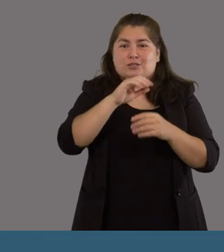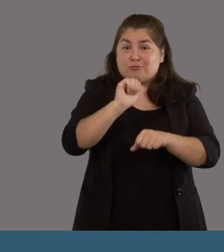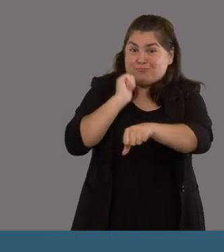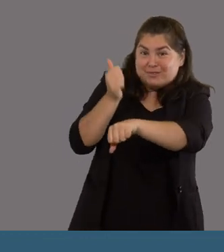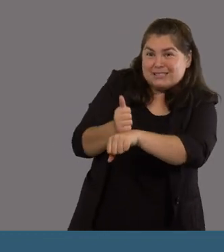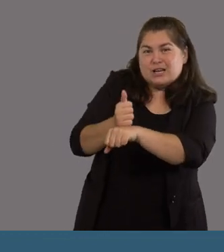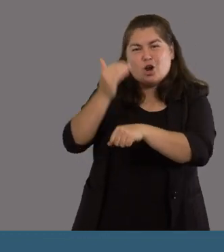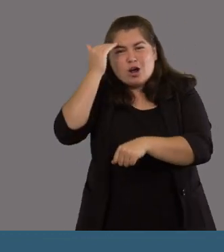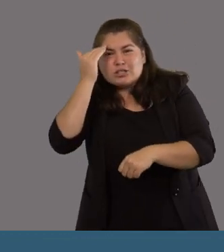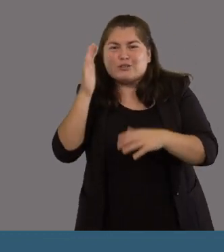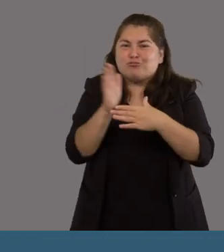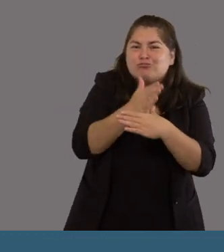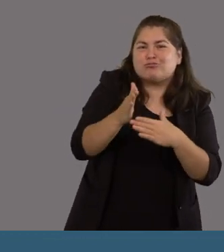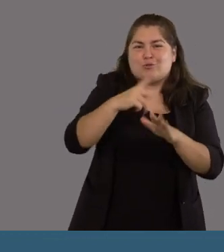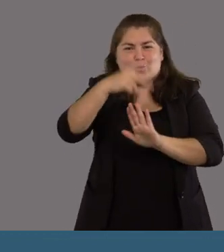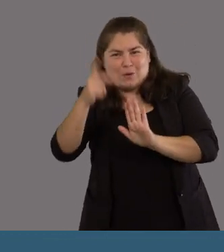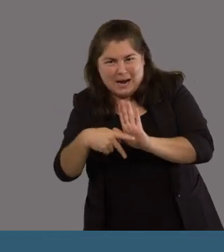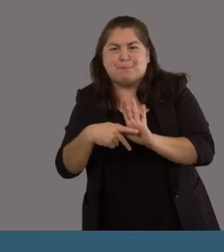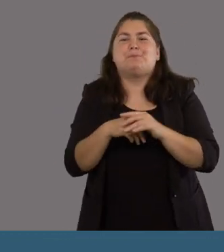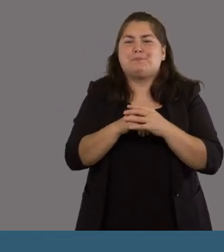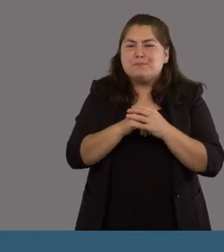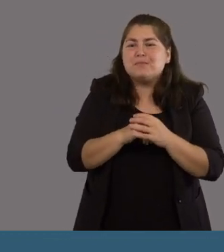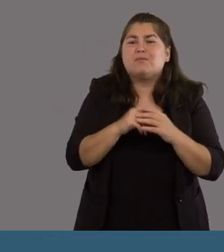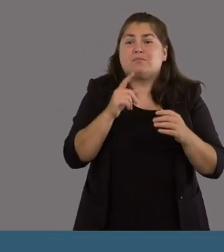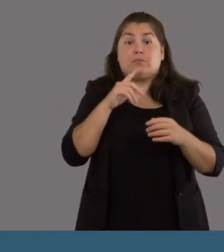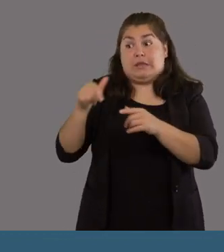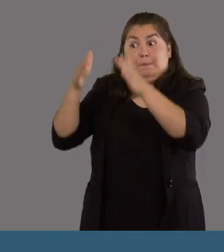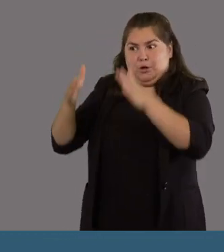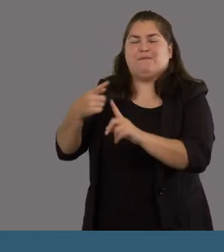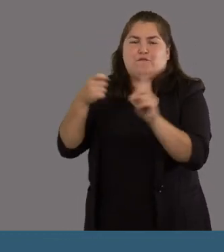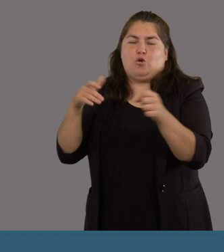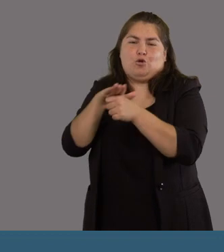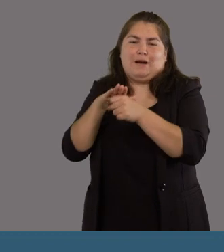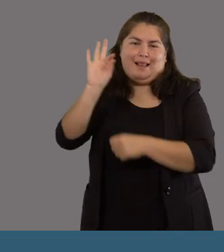including the [Creating, Knowing and Sharing program.]" - Region 9 Participant